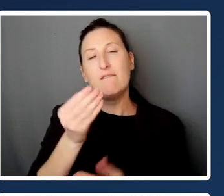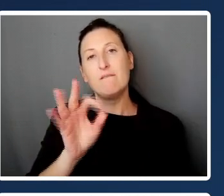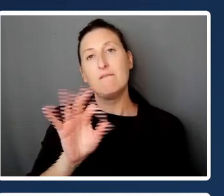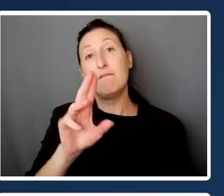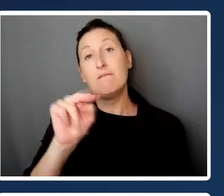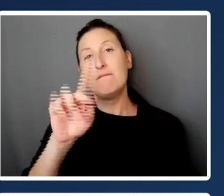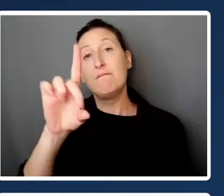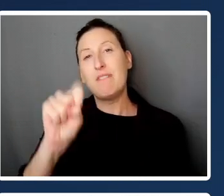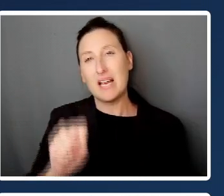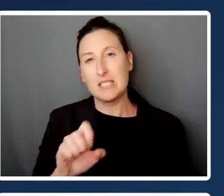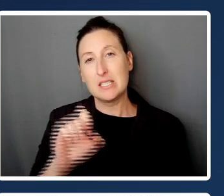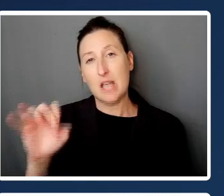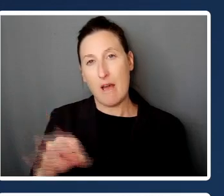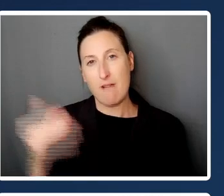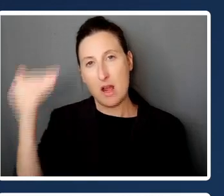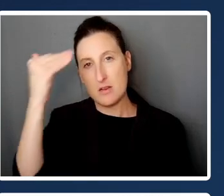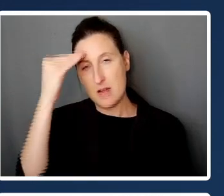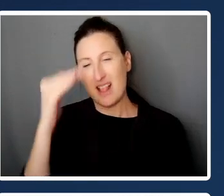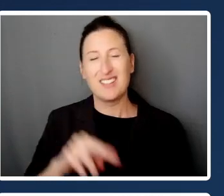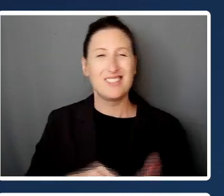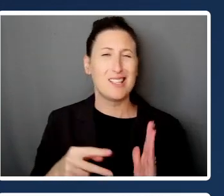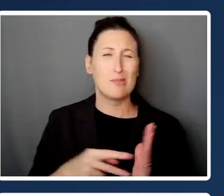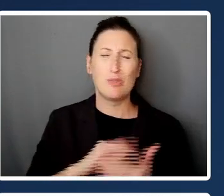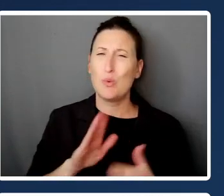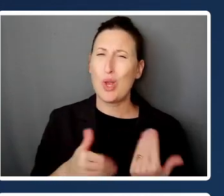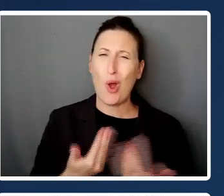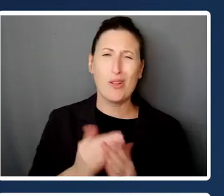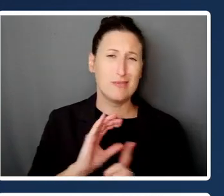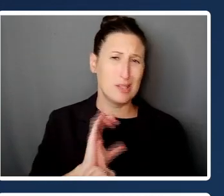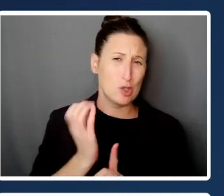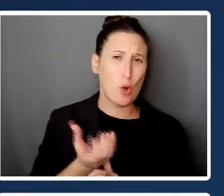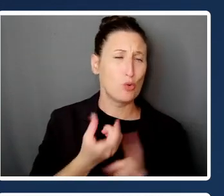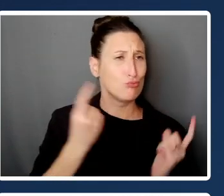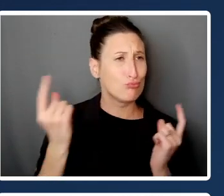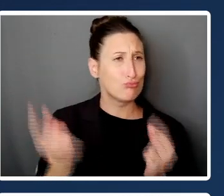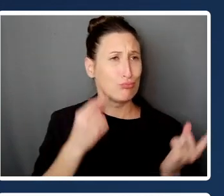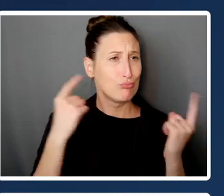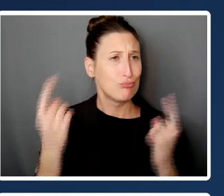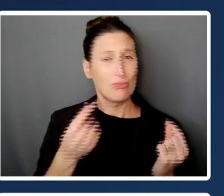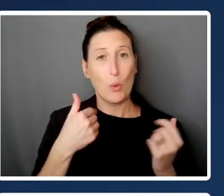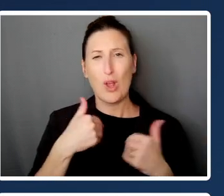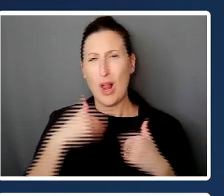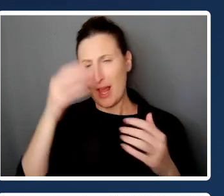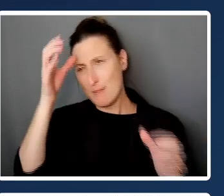all have these cultural practices and bodies of knowledge that are part of our daily existence.